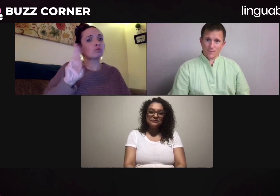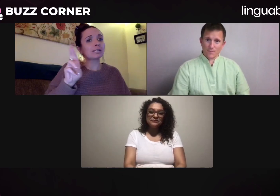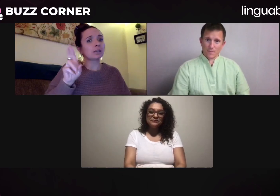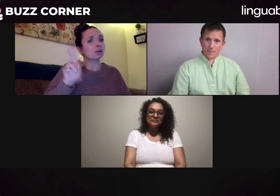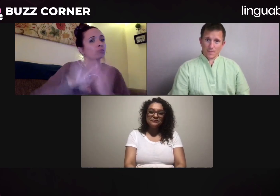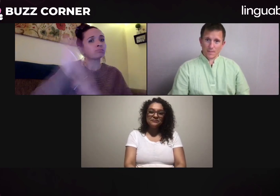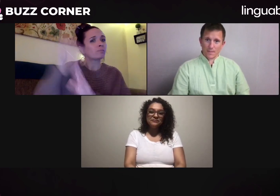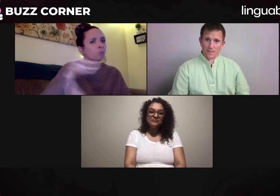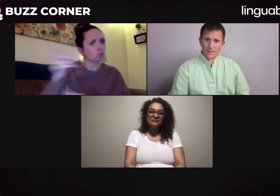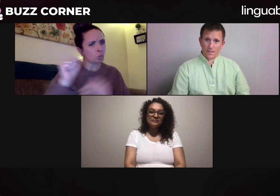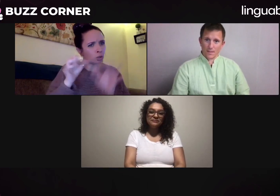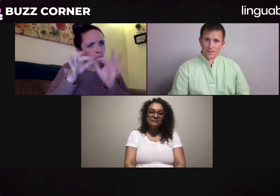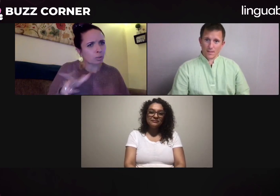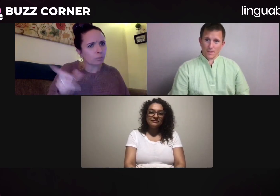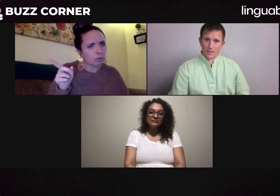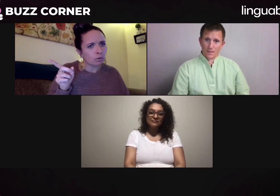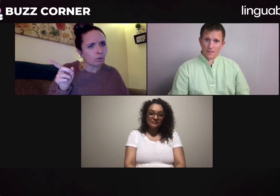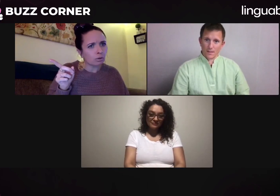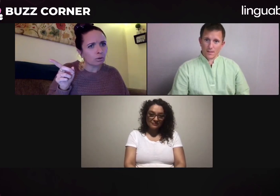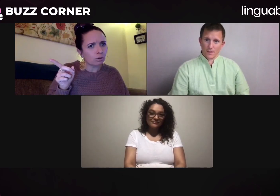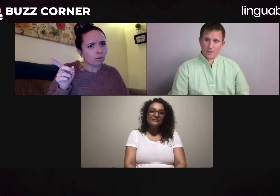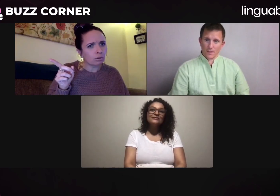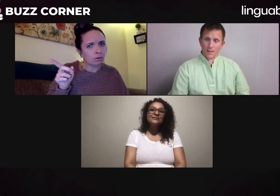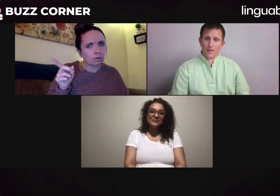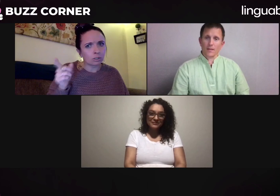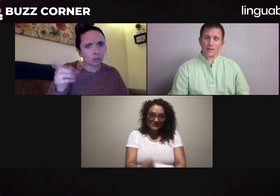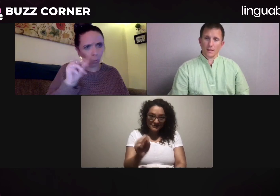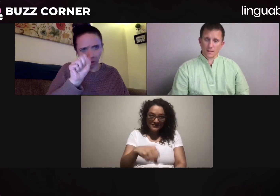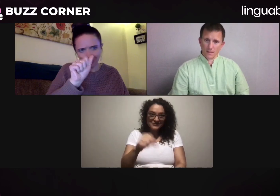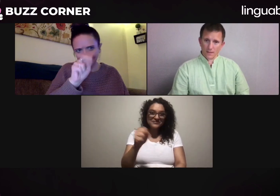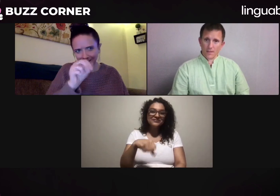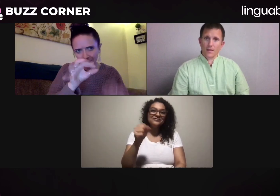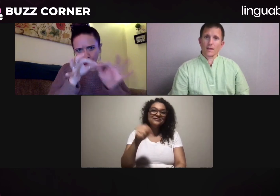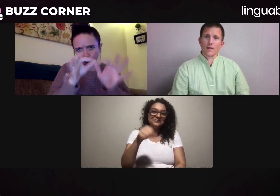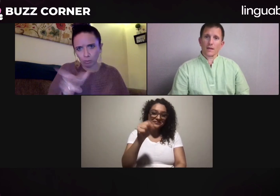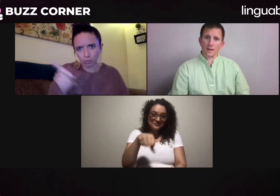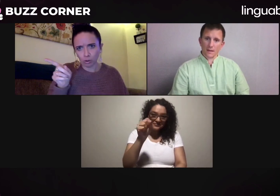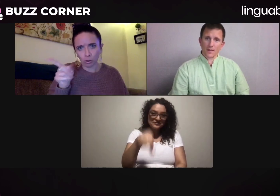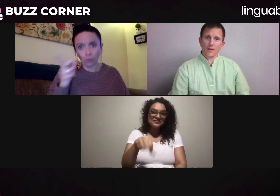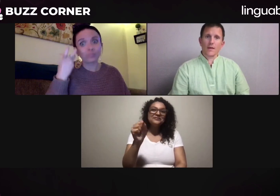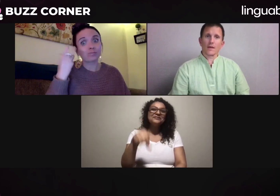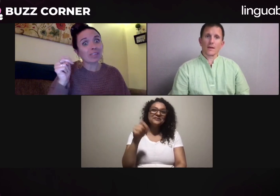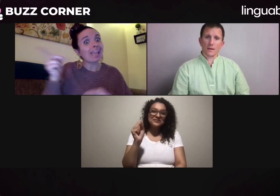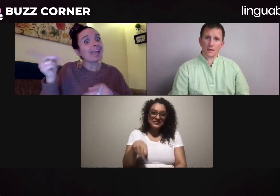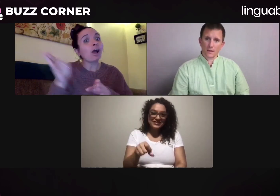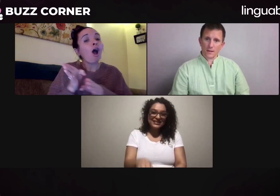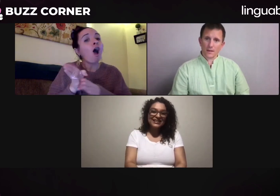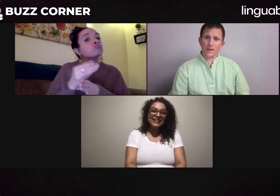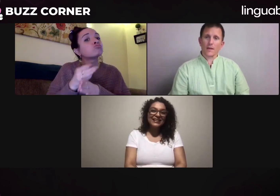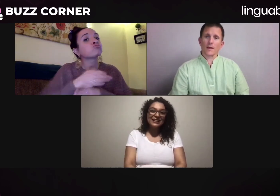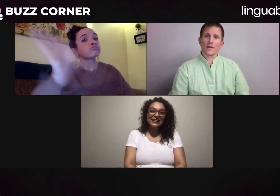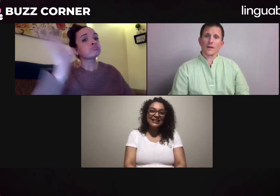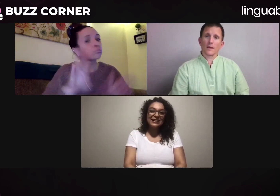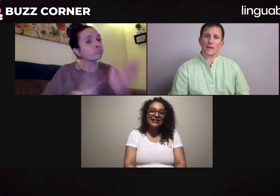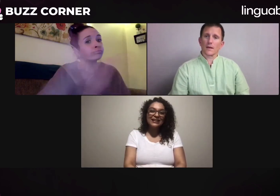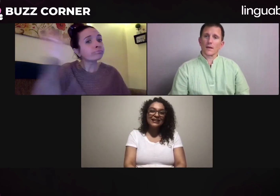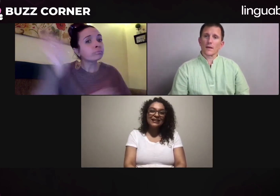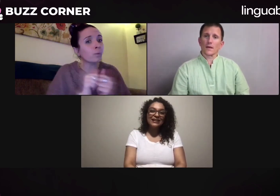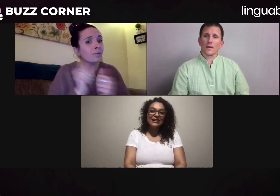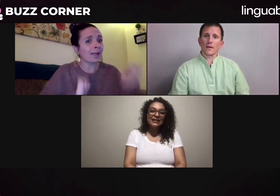an actor on the screen, she was a writer. She was, yeah. And then her acting career took off.